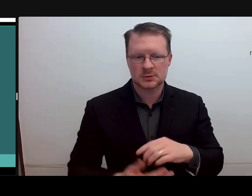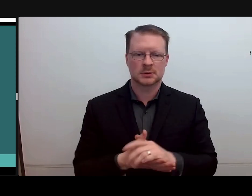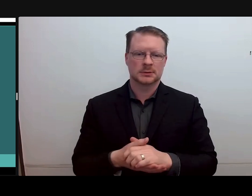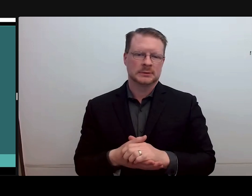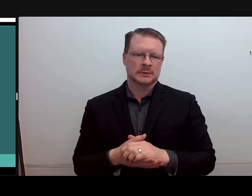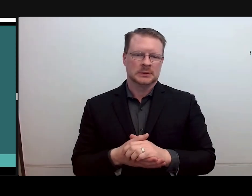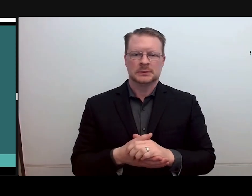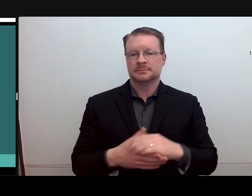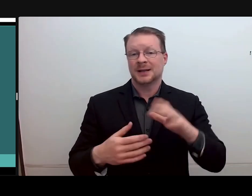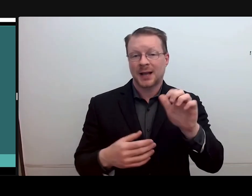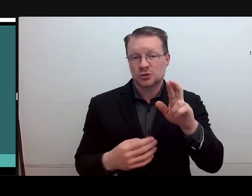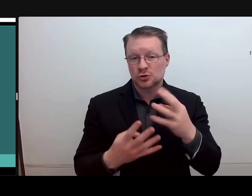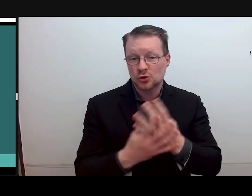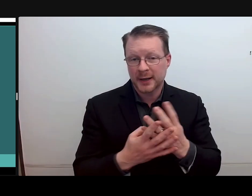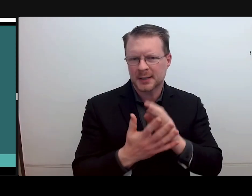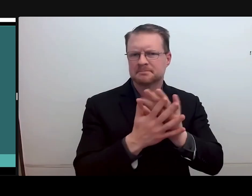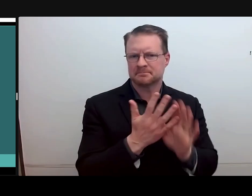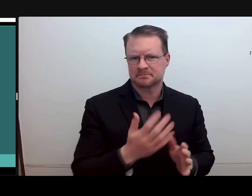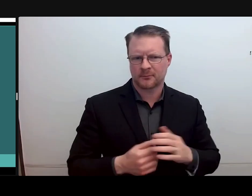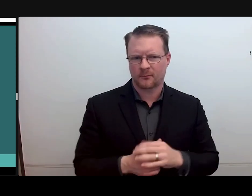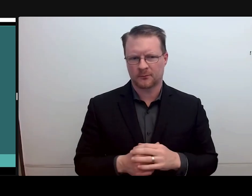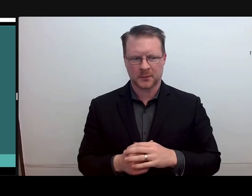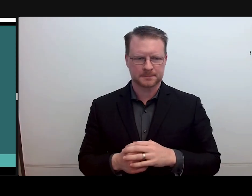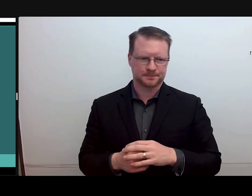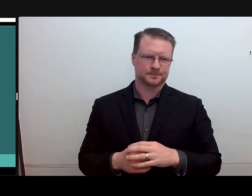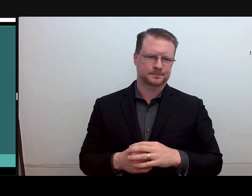interventions, such as flu shots, cancer screenings, and so forth.